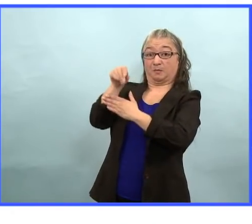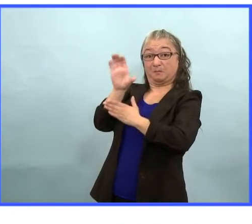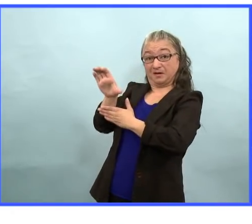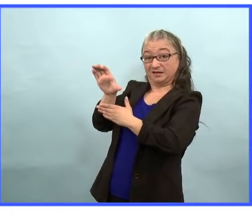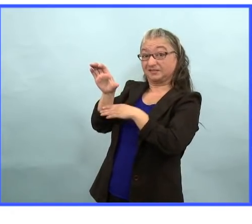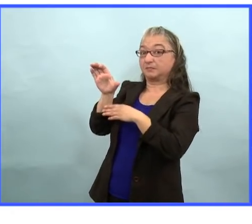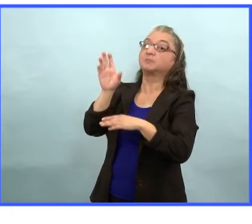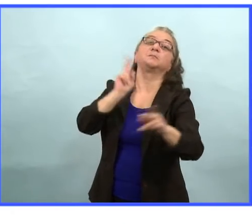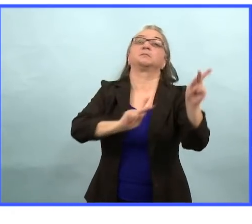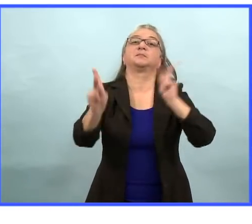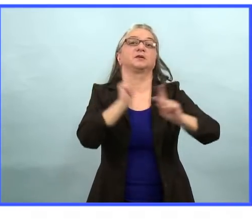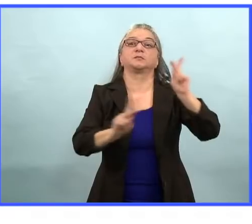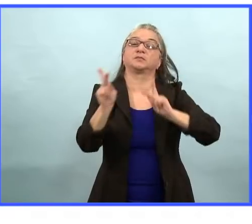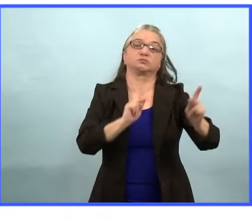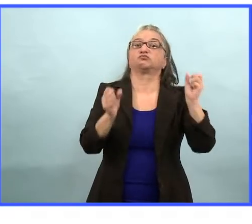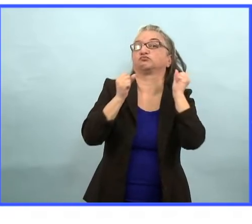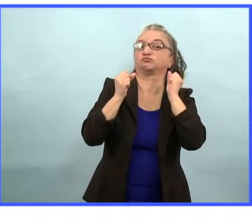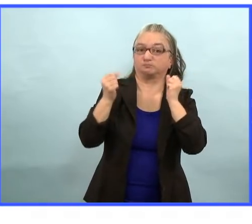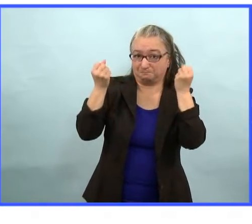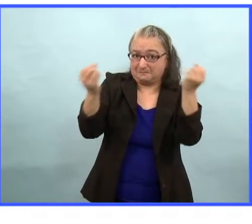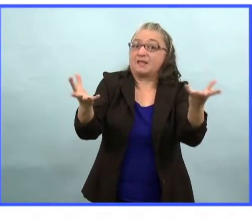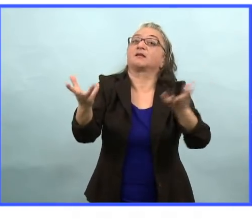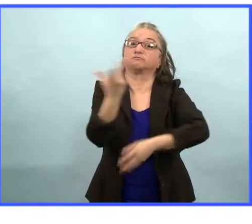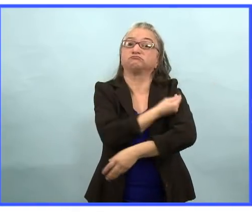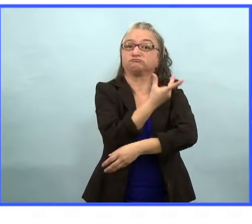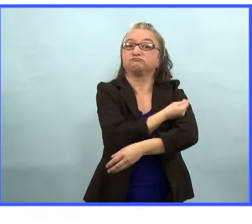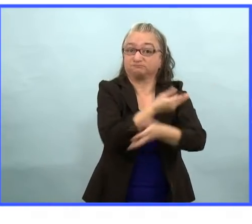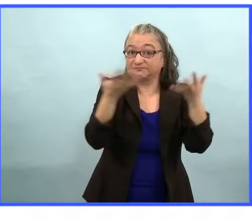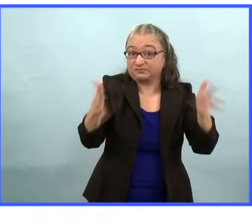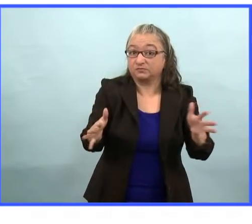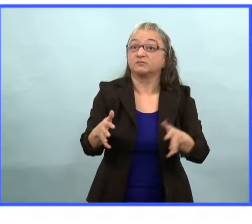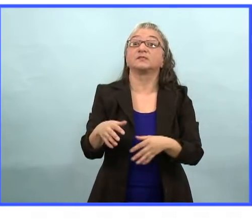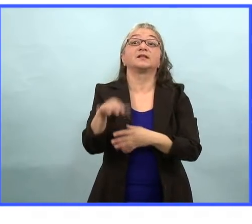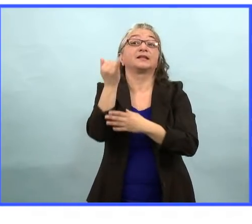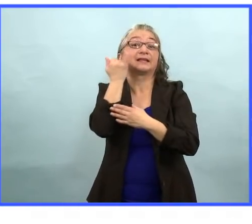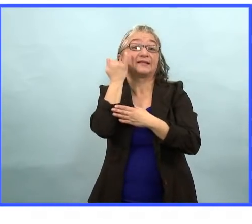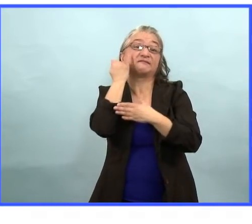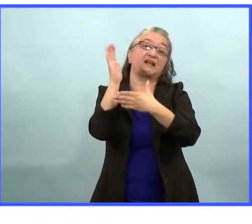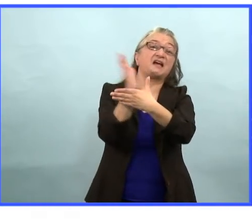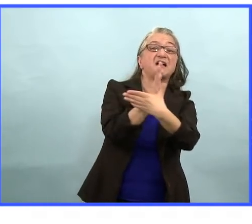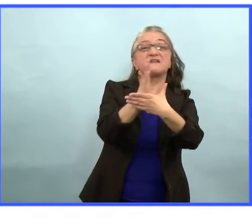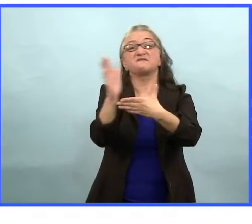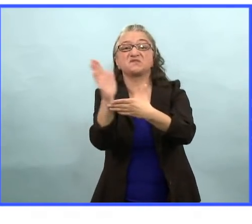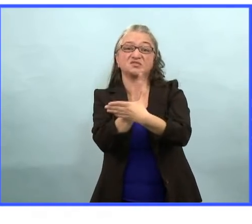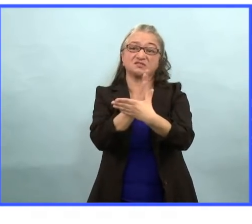implies that uptake is actually higher among pop communities than among those who identify